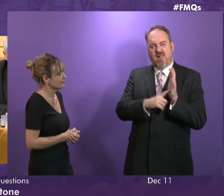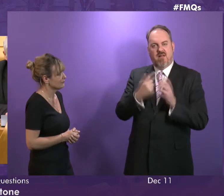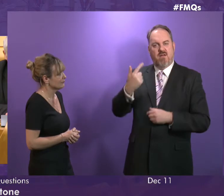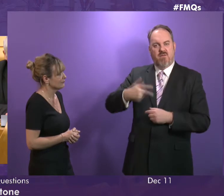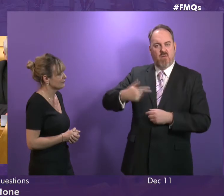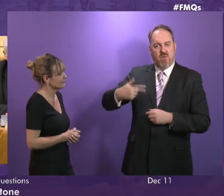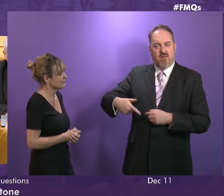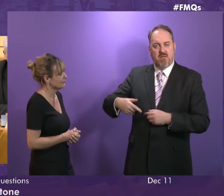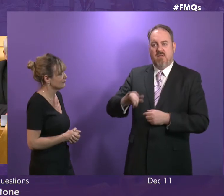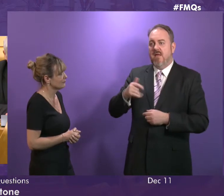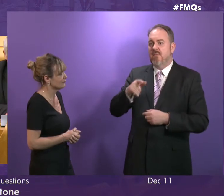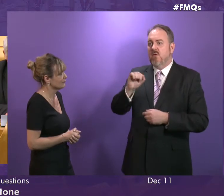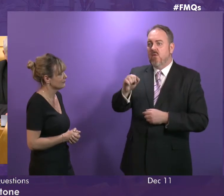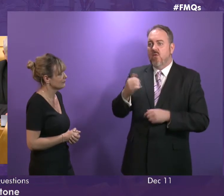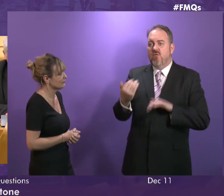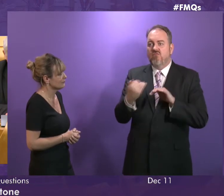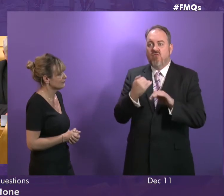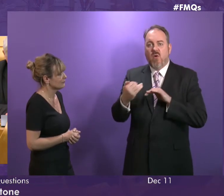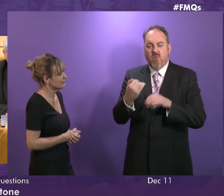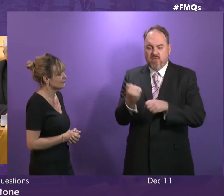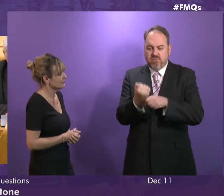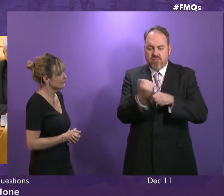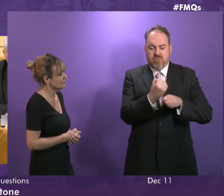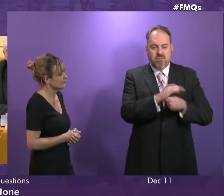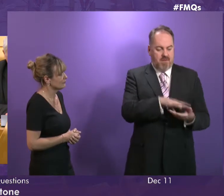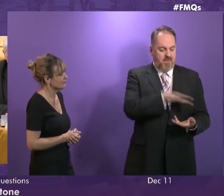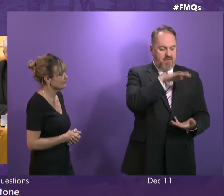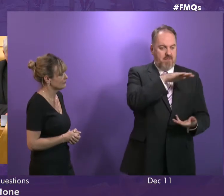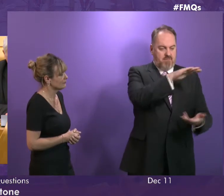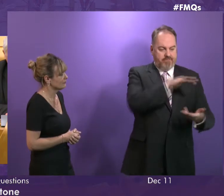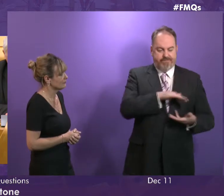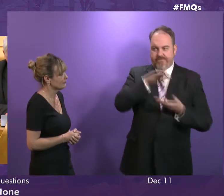fund and put it into expanding public transport. Her Government could decide that it wants